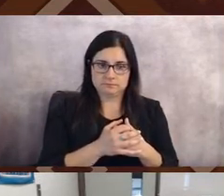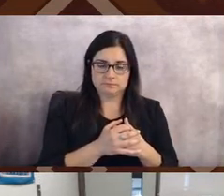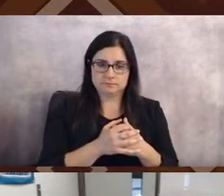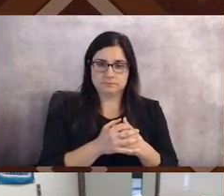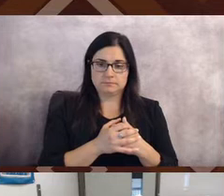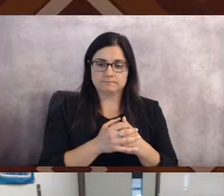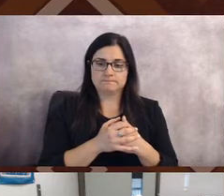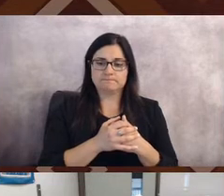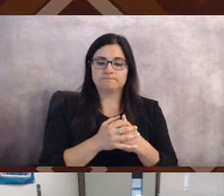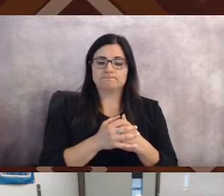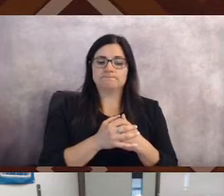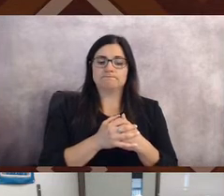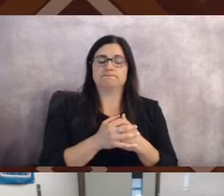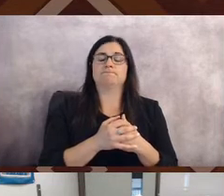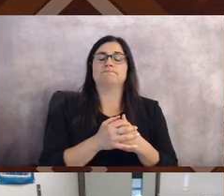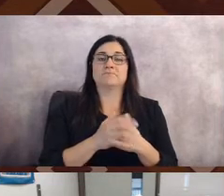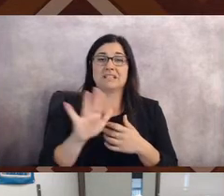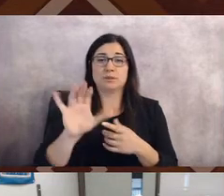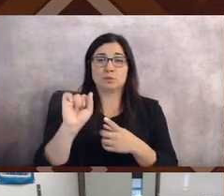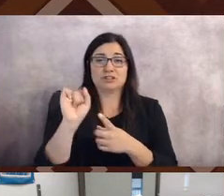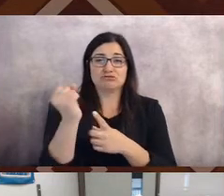is because it's one of the first times in my life